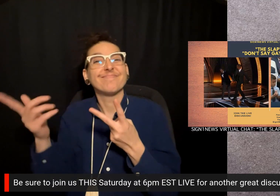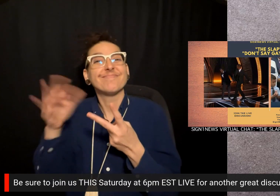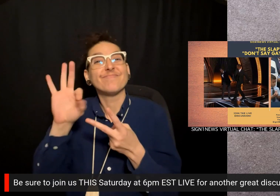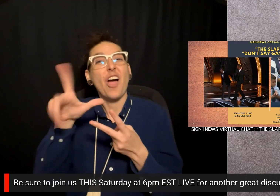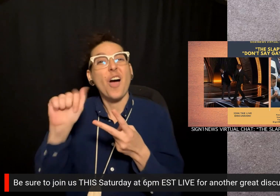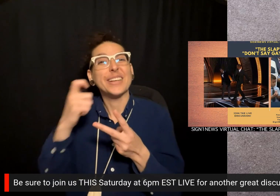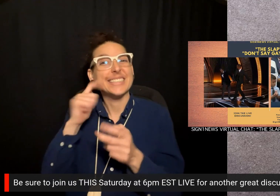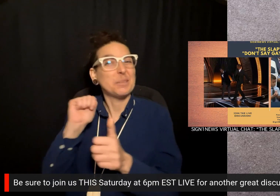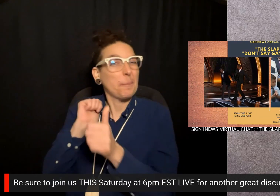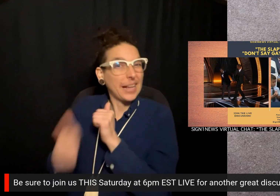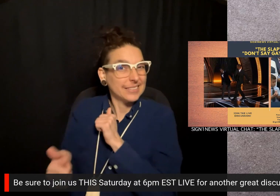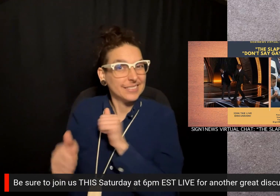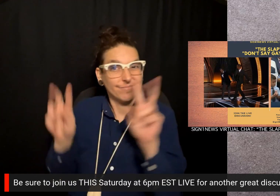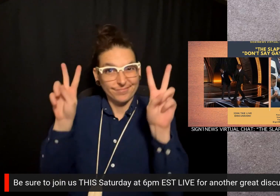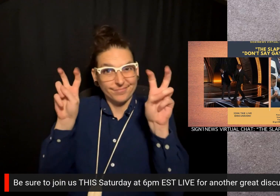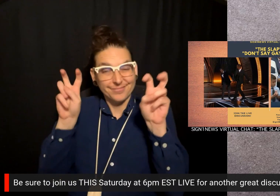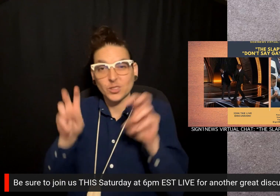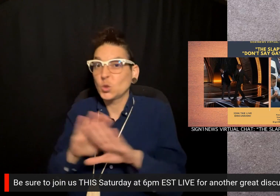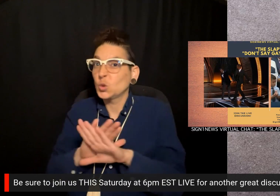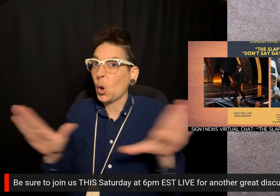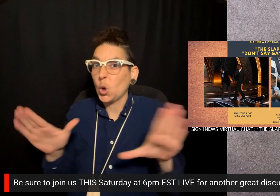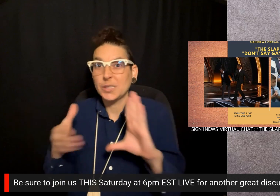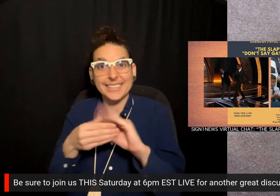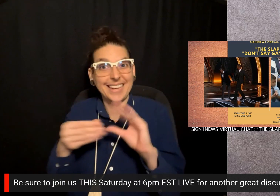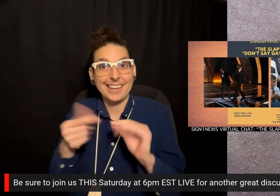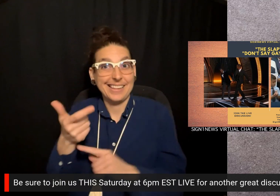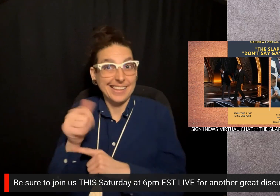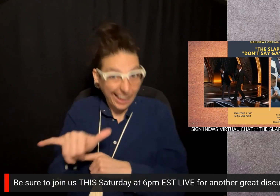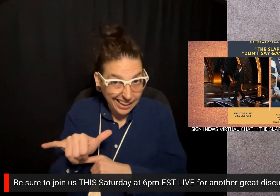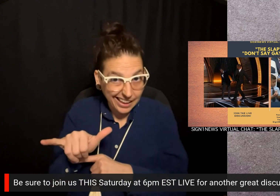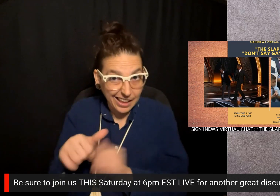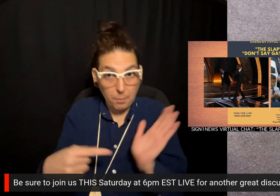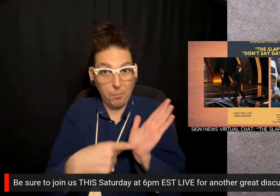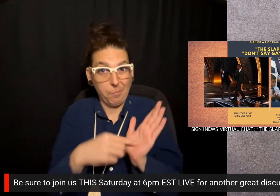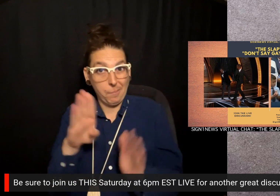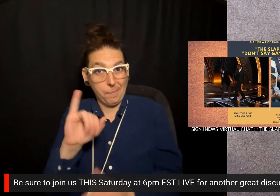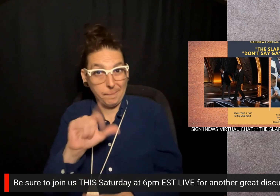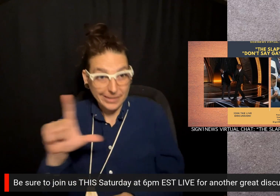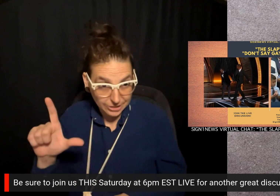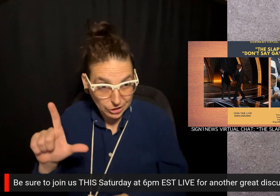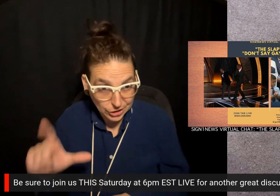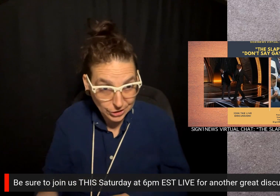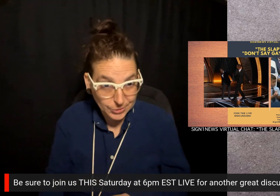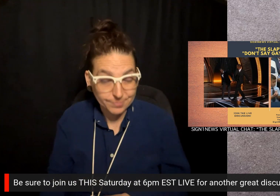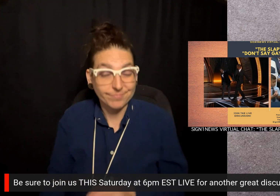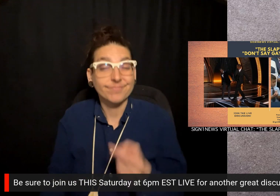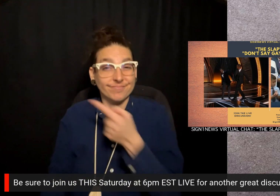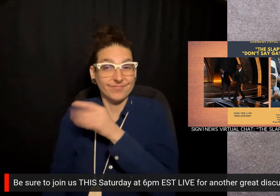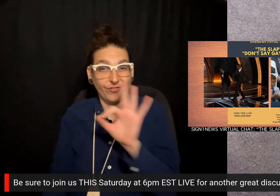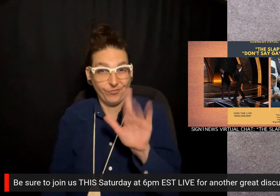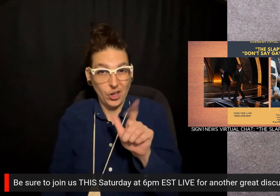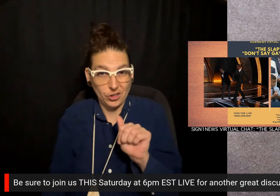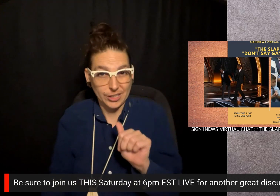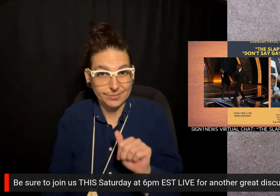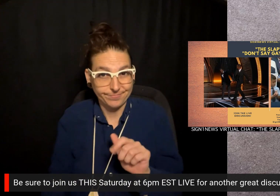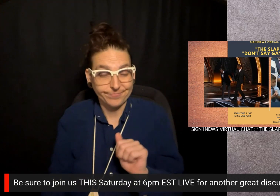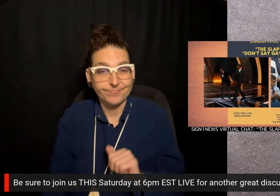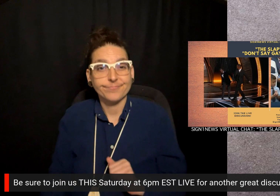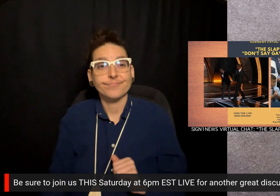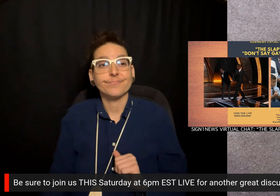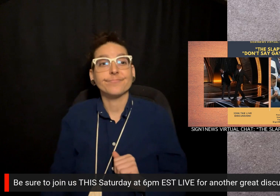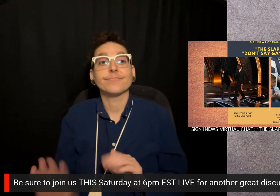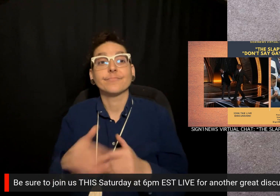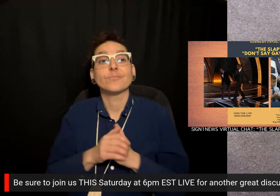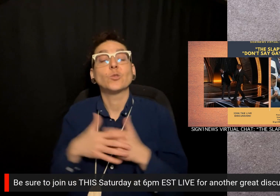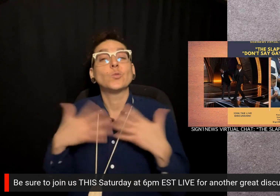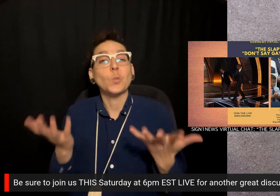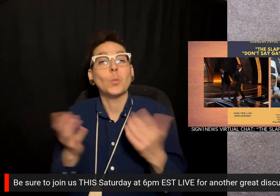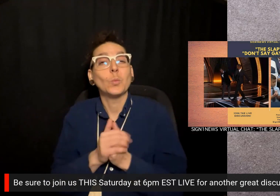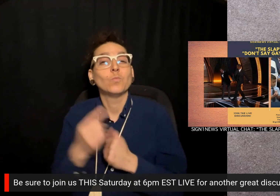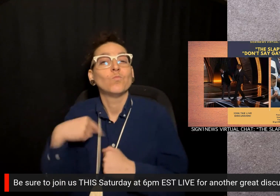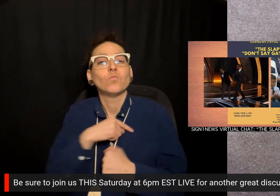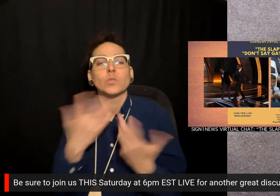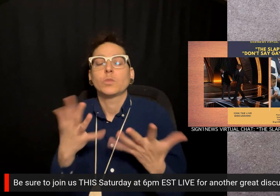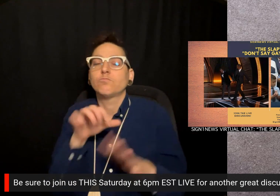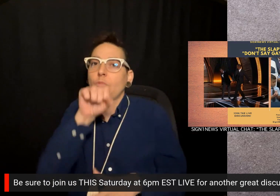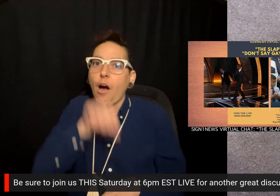and the passing of the don't say gay bill in Florida we would love to hear your thoughts